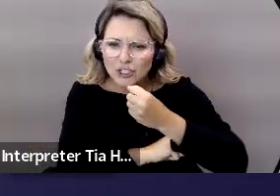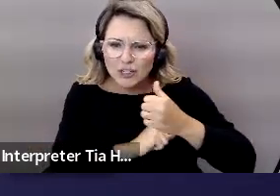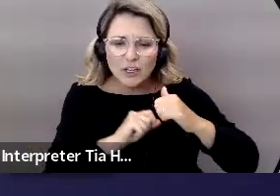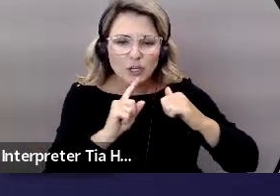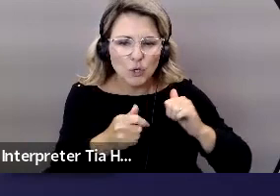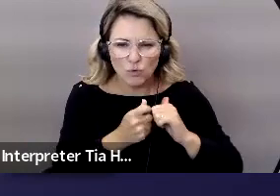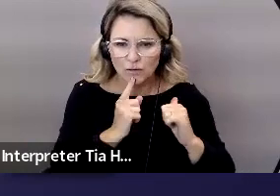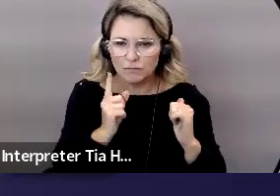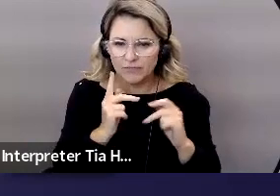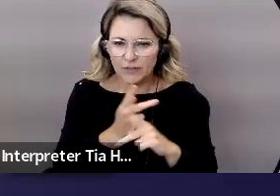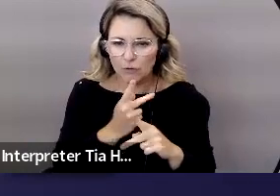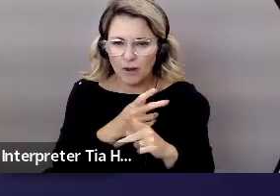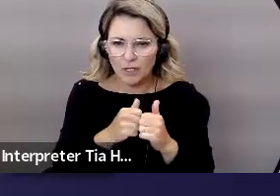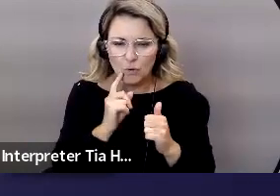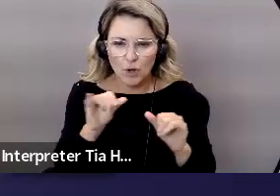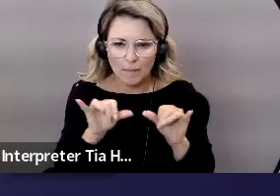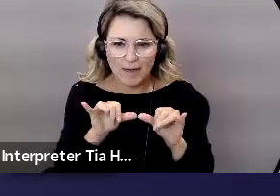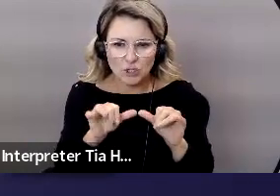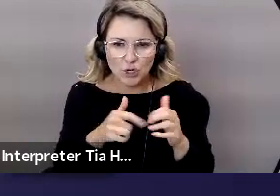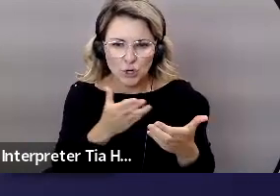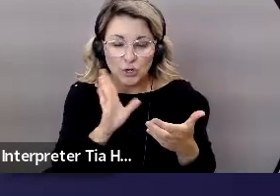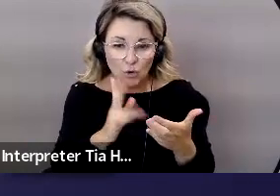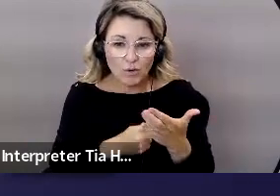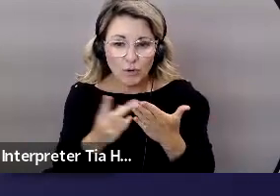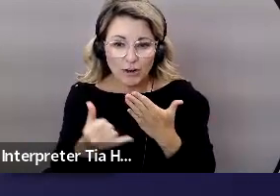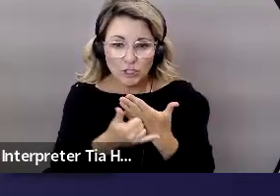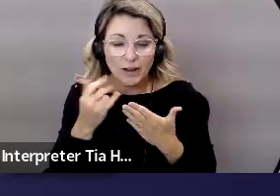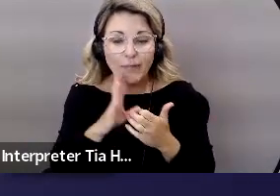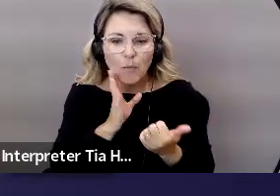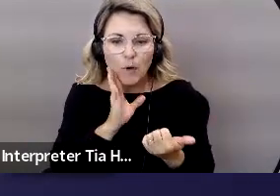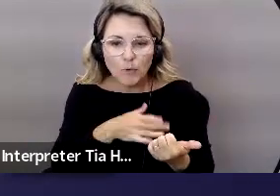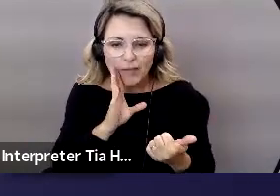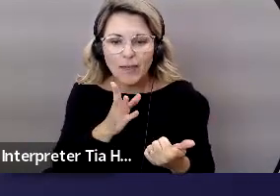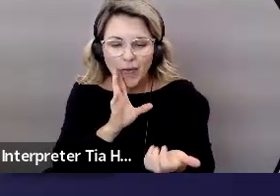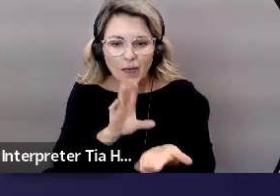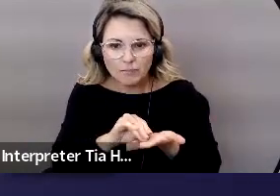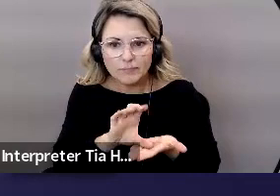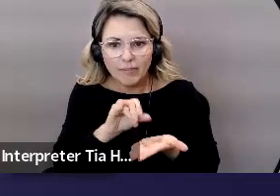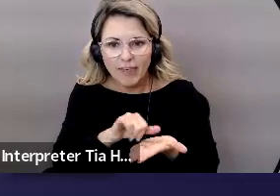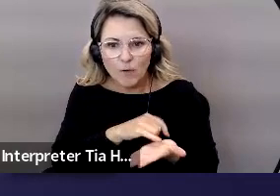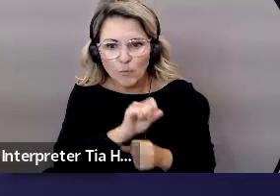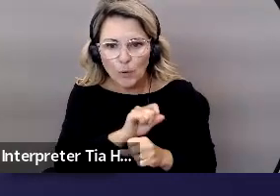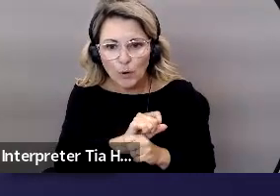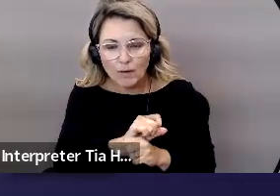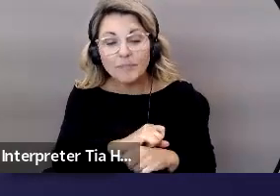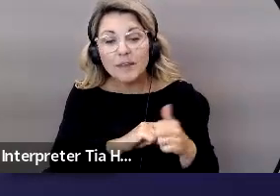projects and that's really going to inform the work. And, as a lot of us know that have studied